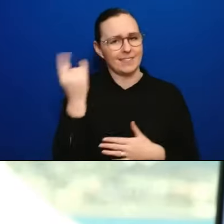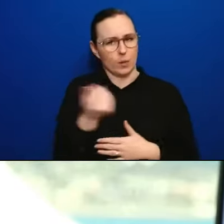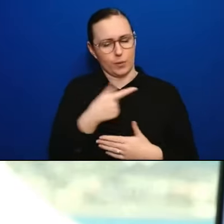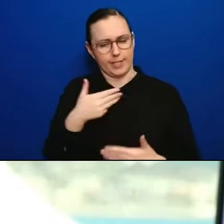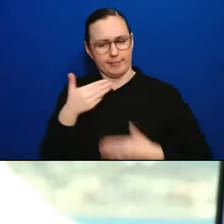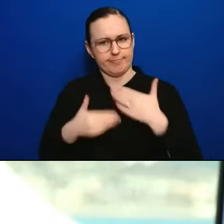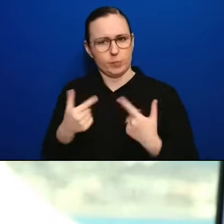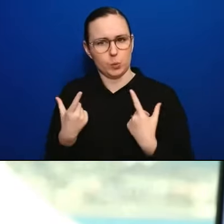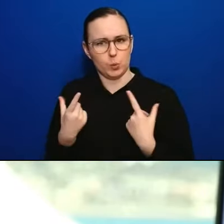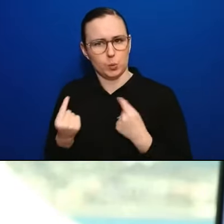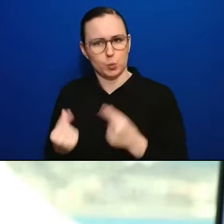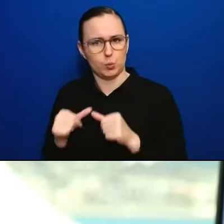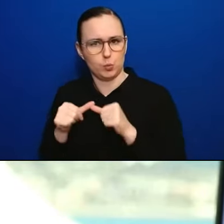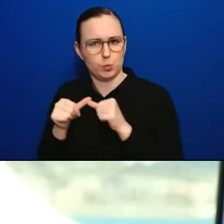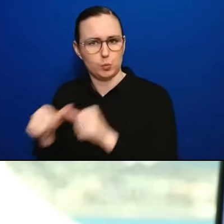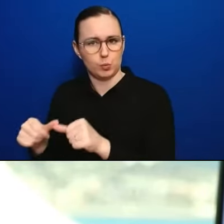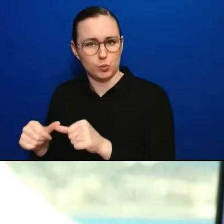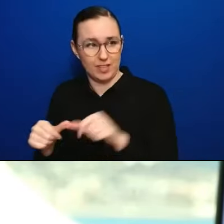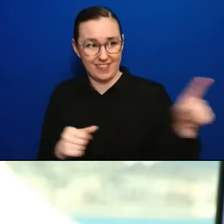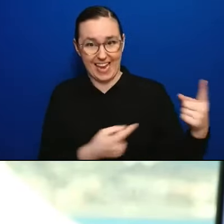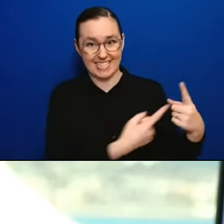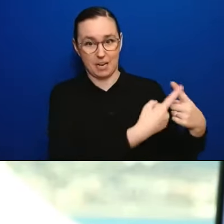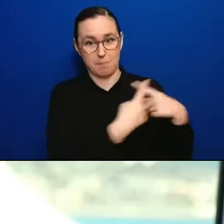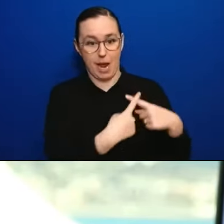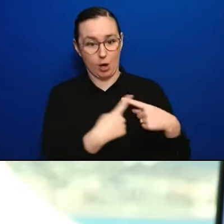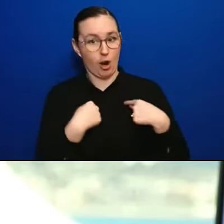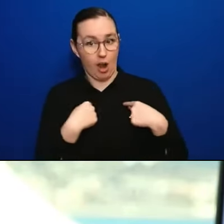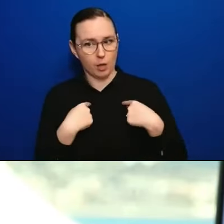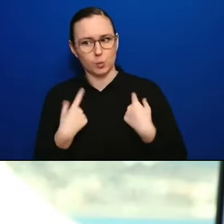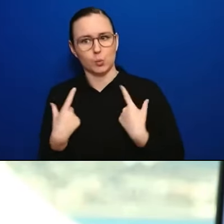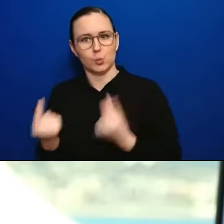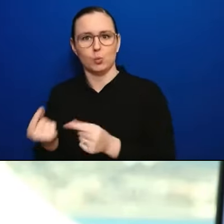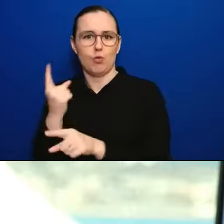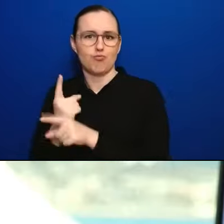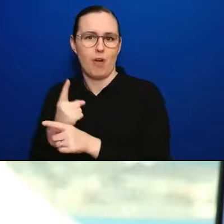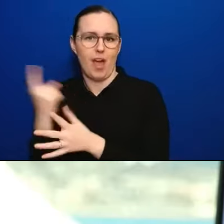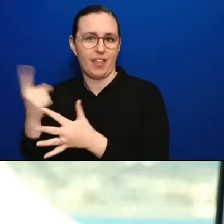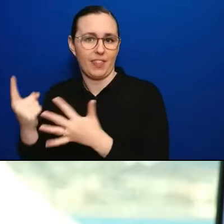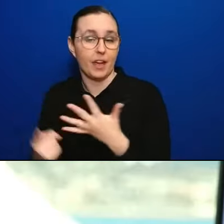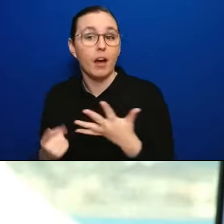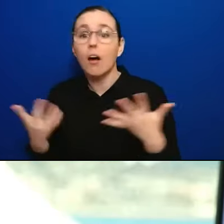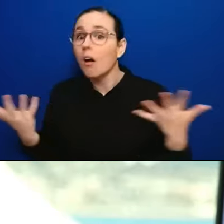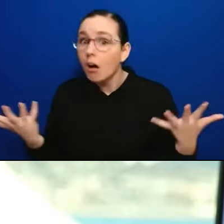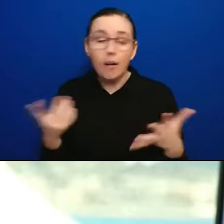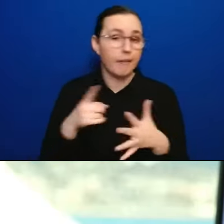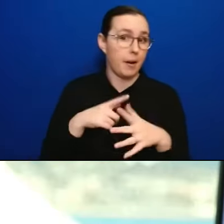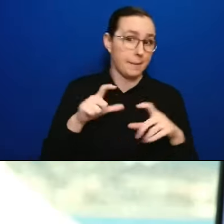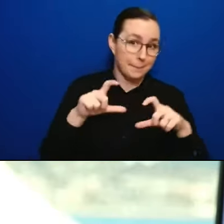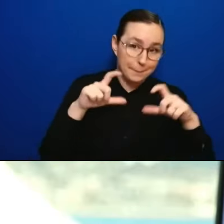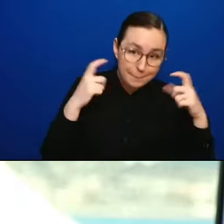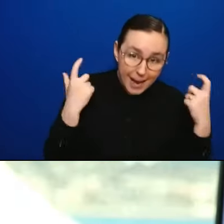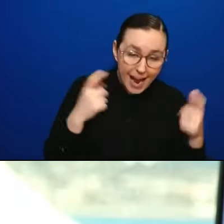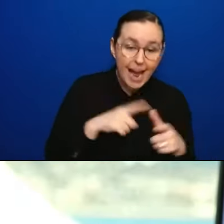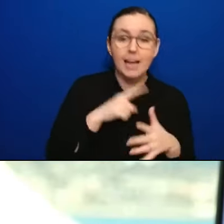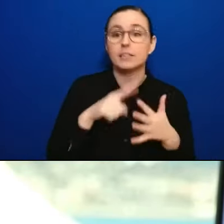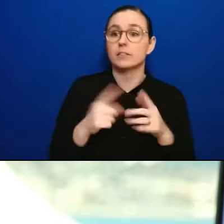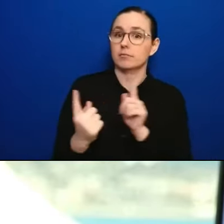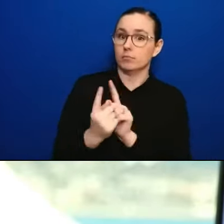all of us will share in the relief those achievements bring when we continue to do the work that so many are counting on us